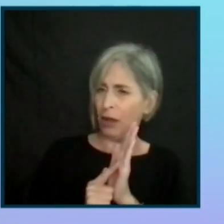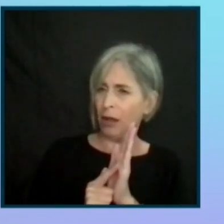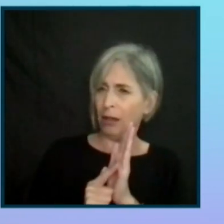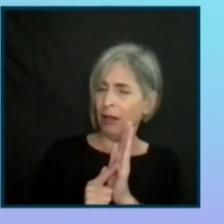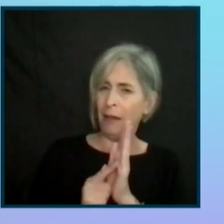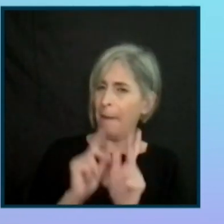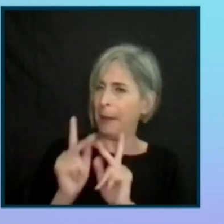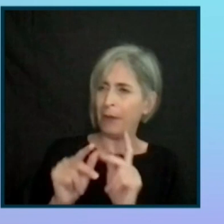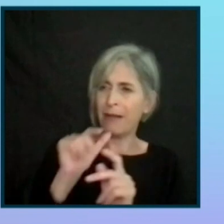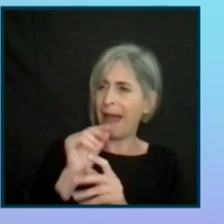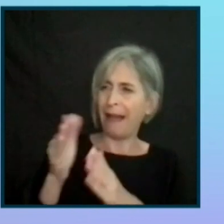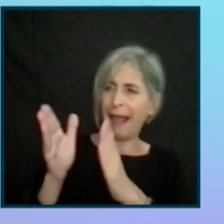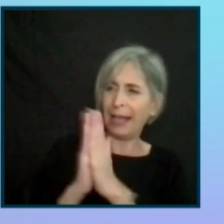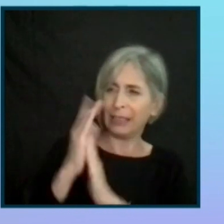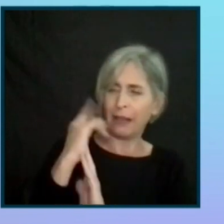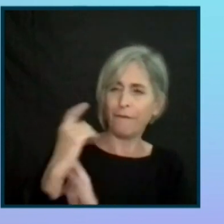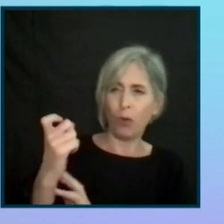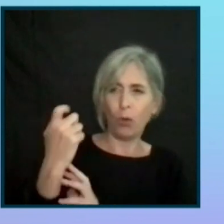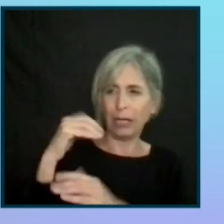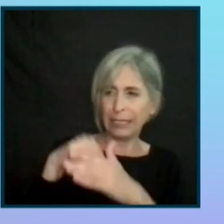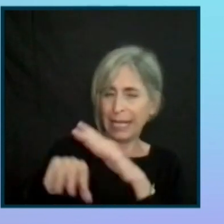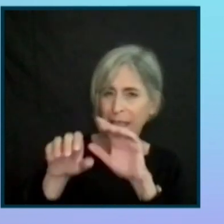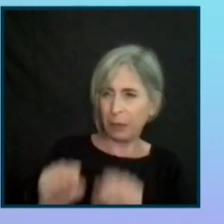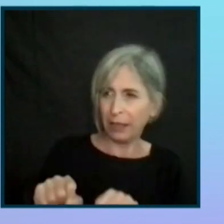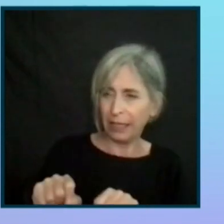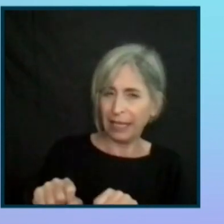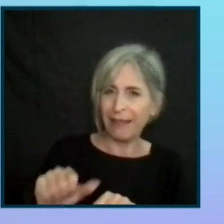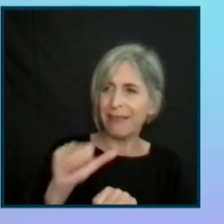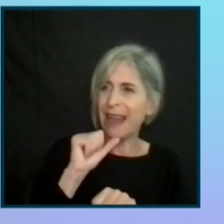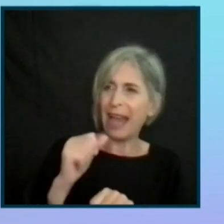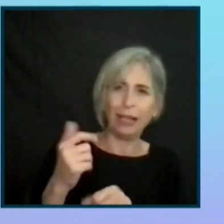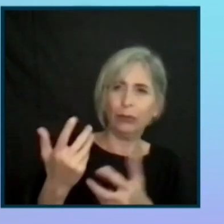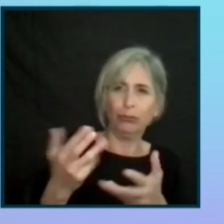Do you think that driver's not there for them to start talking about it? Or do you think there's